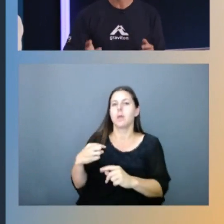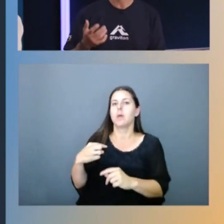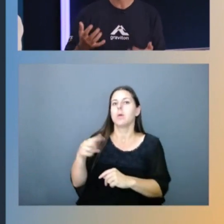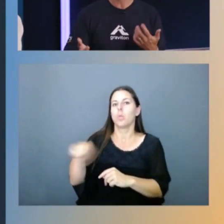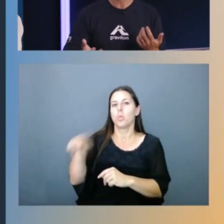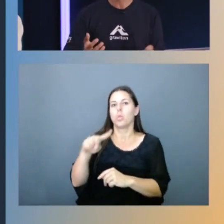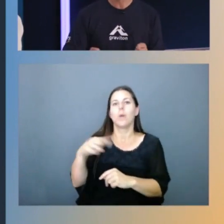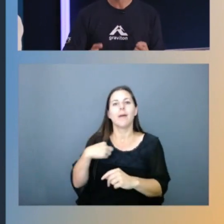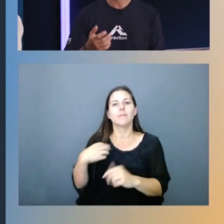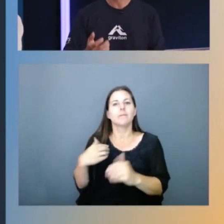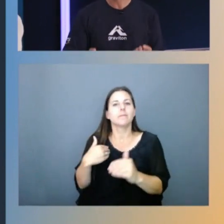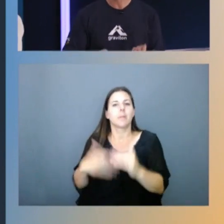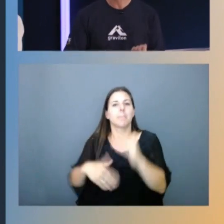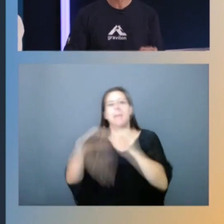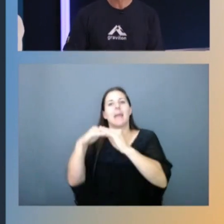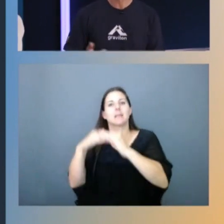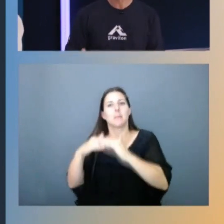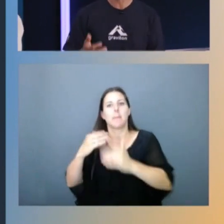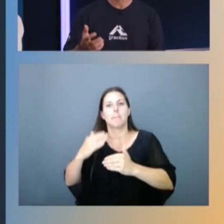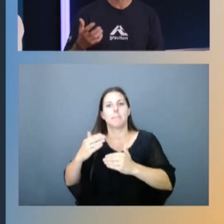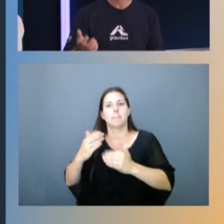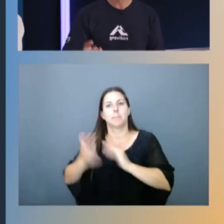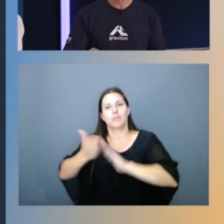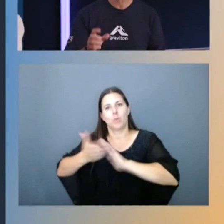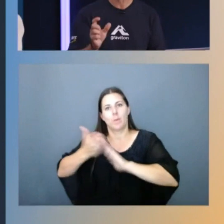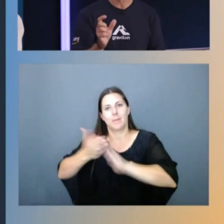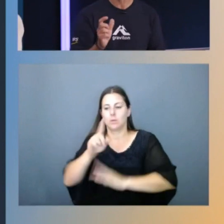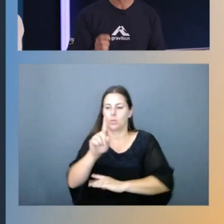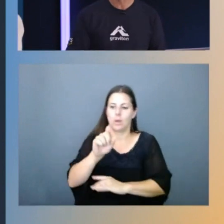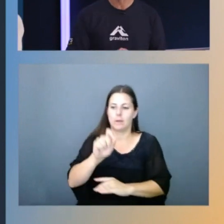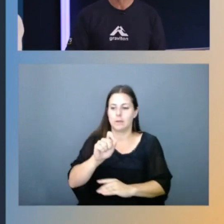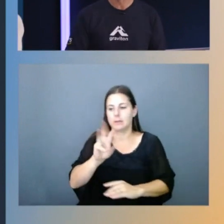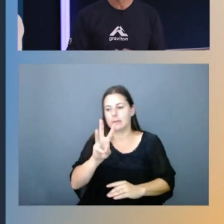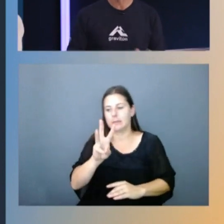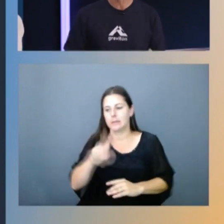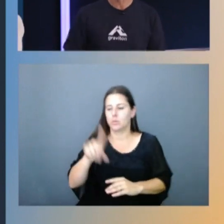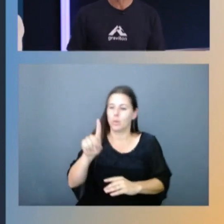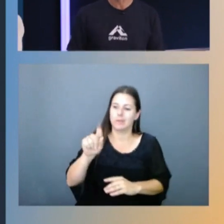at around 1.6, 1.8 times the single hyperthread,